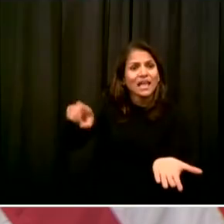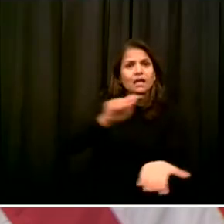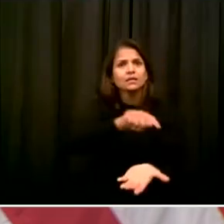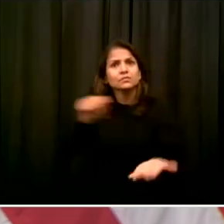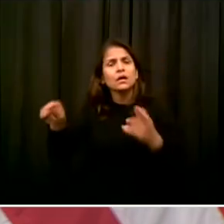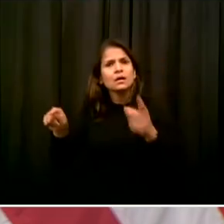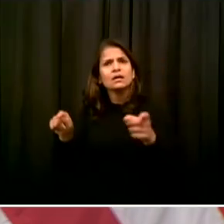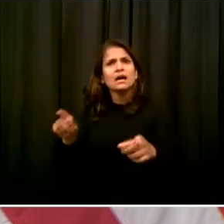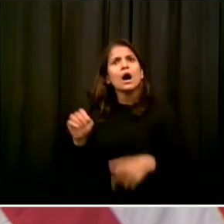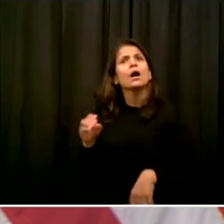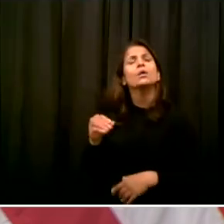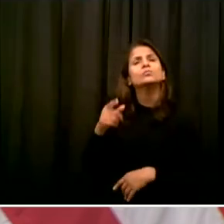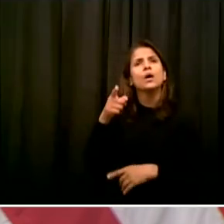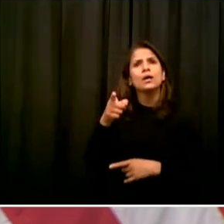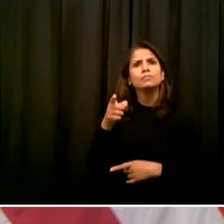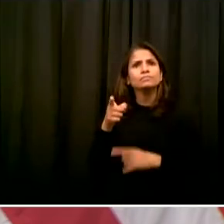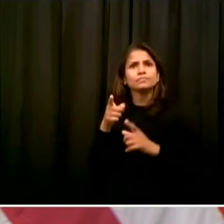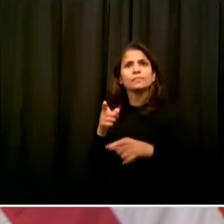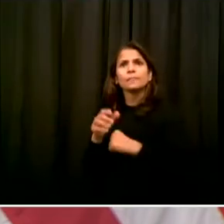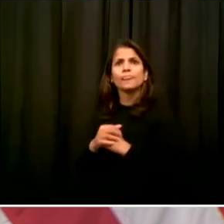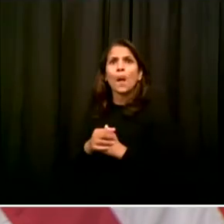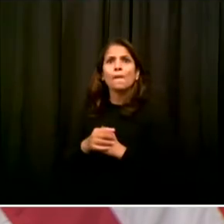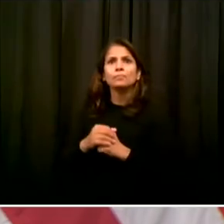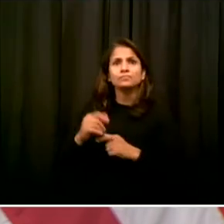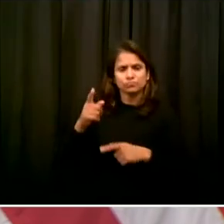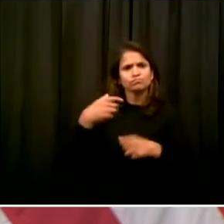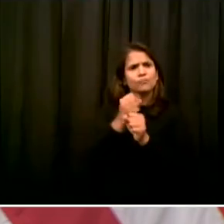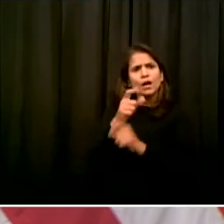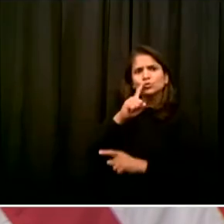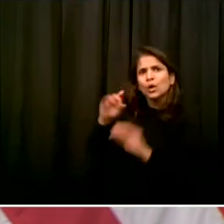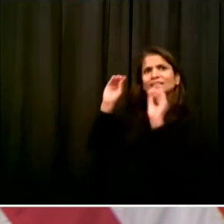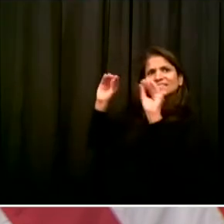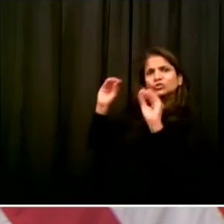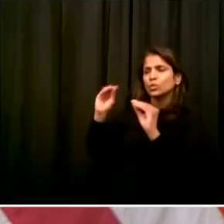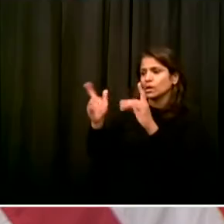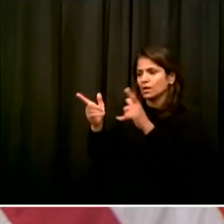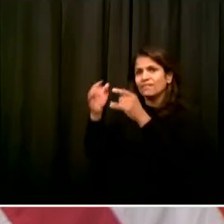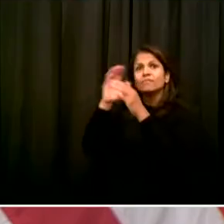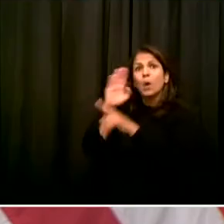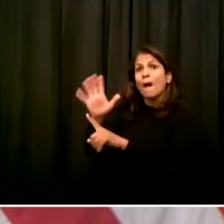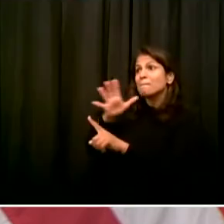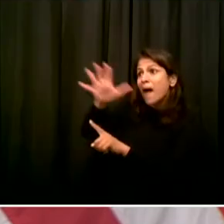ALL WANTED TO DO, PERSONALIZE